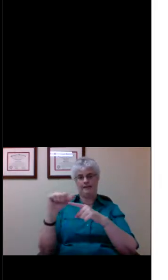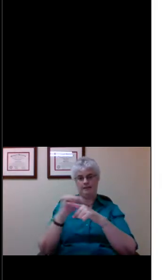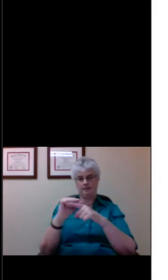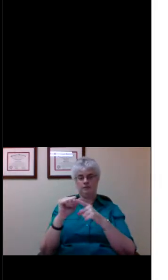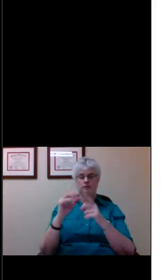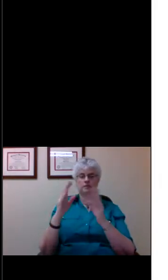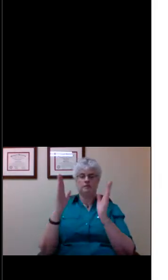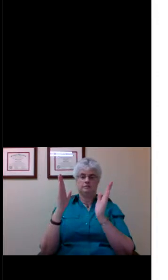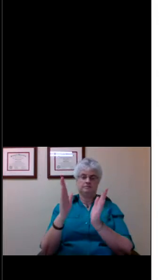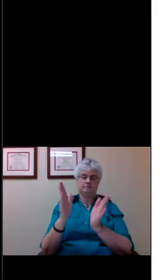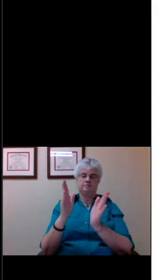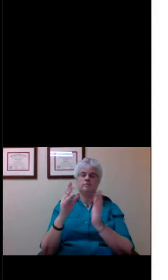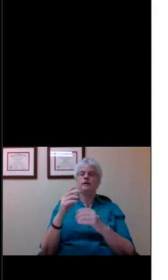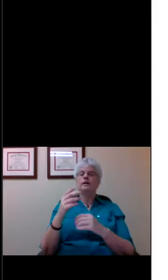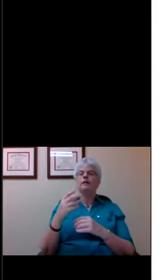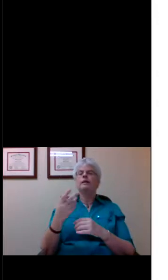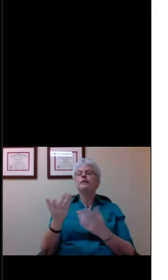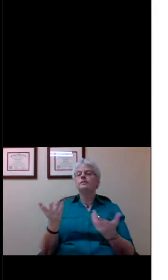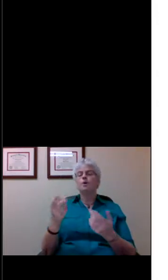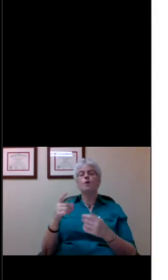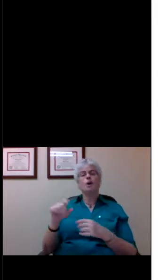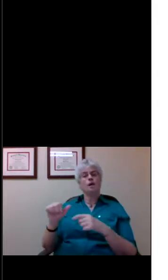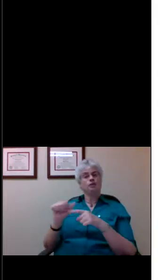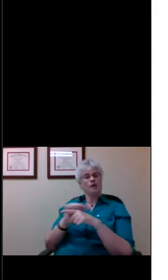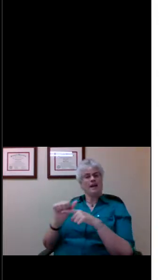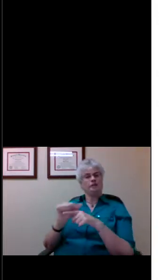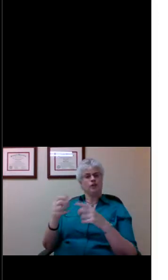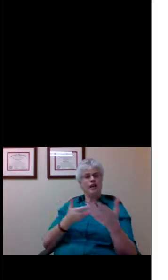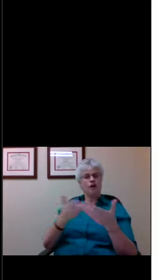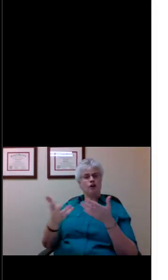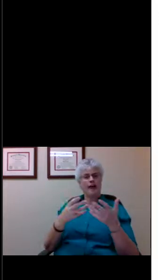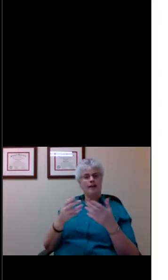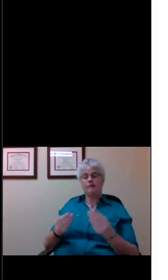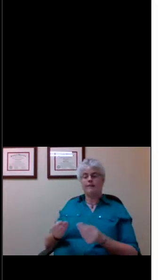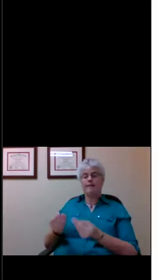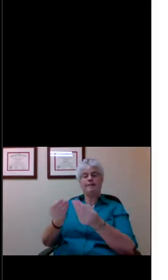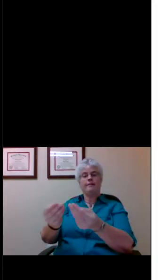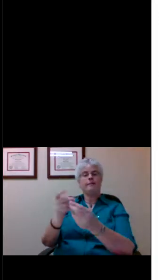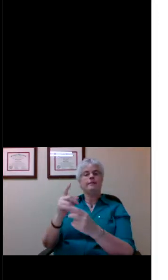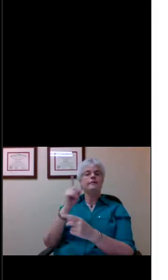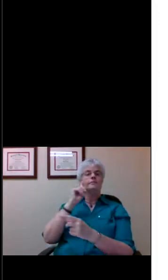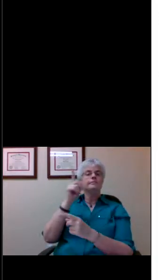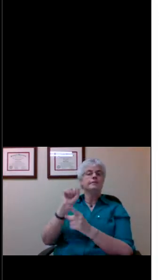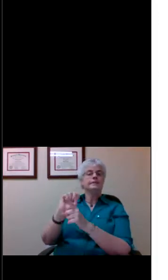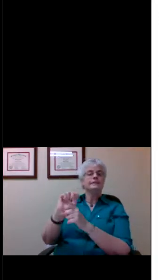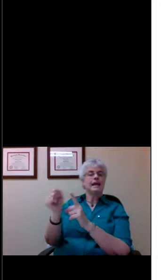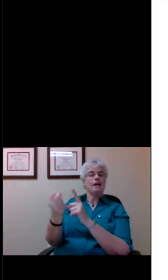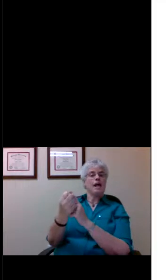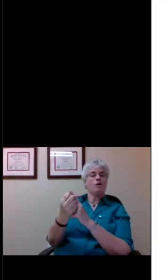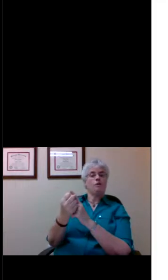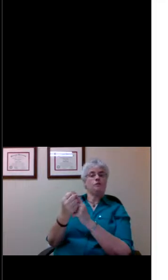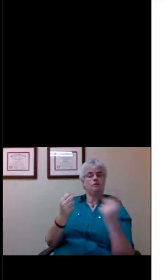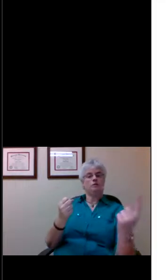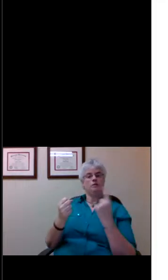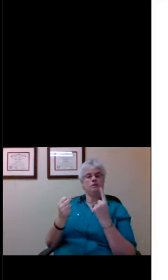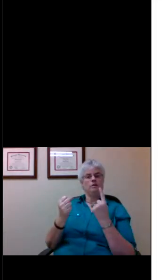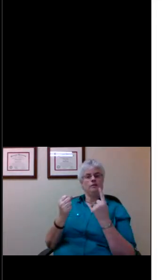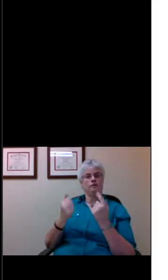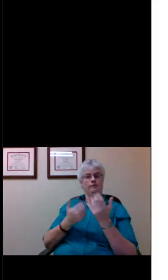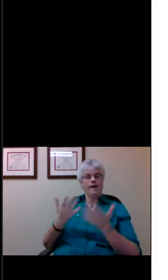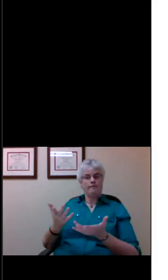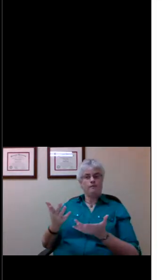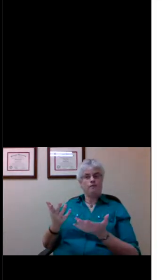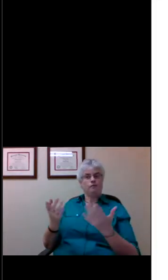two-hour training. And the training was interactive. I would present a scenario